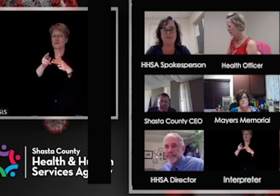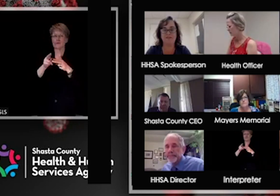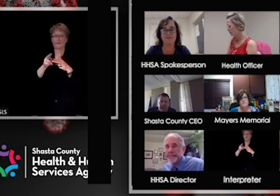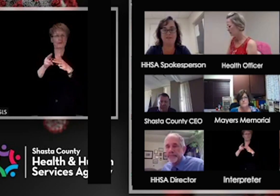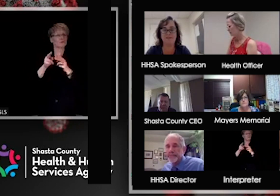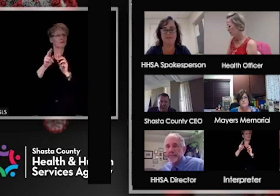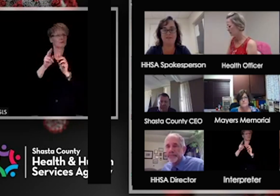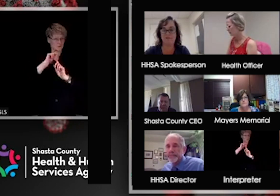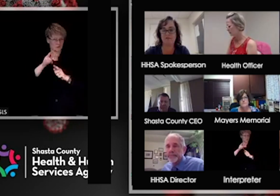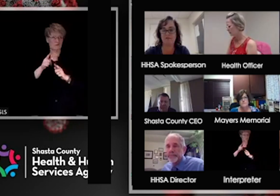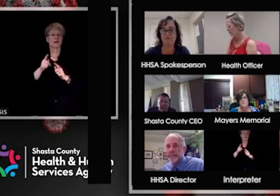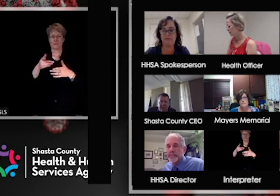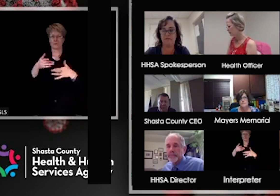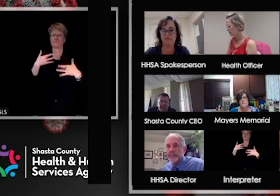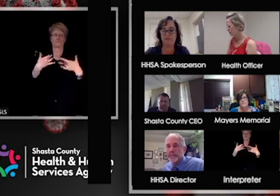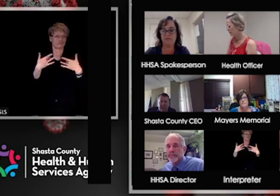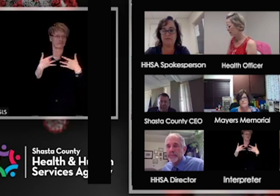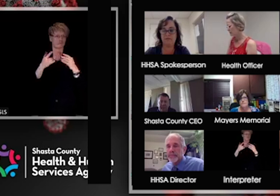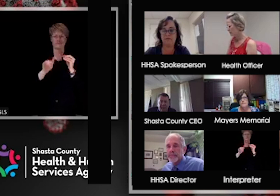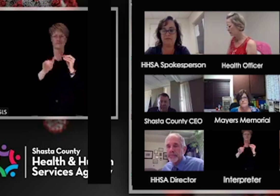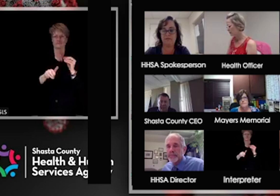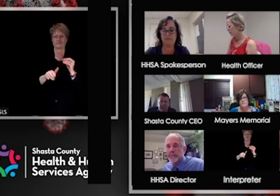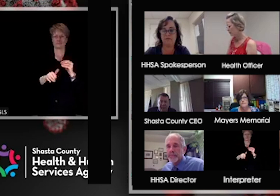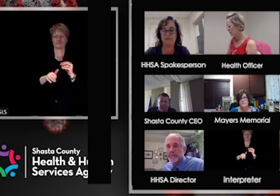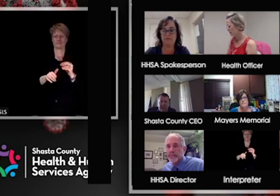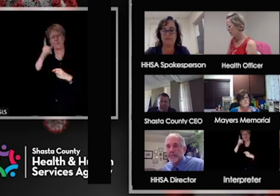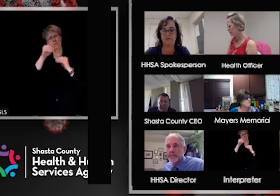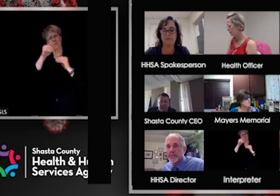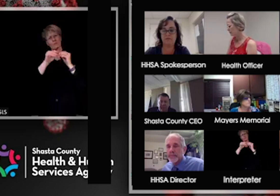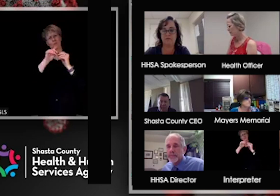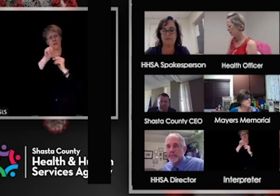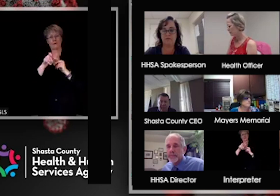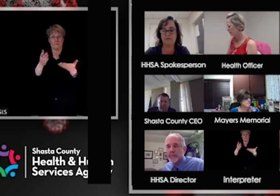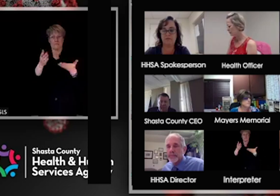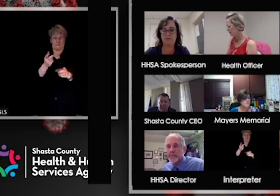question, and maybe this isn’t the appropriate forum, but when somebody has tested positive